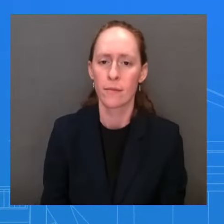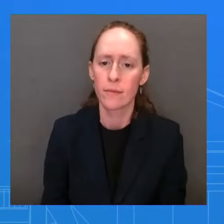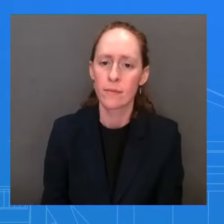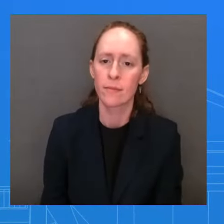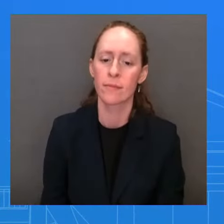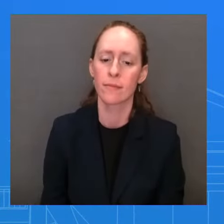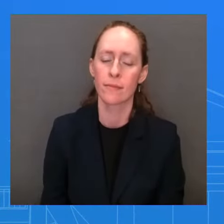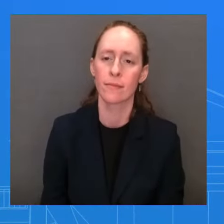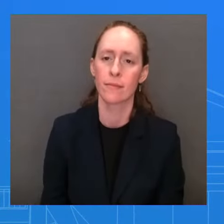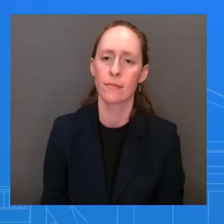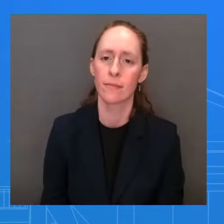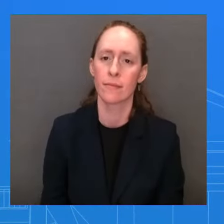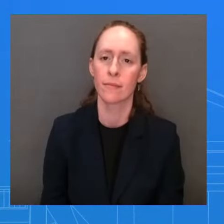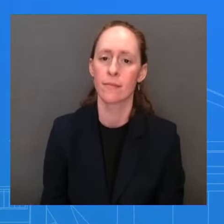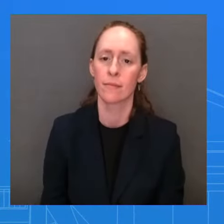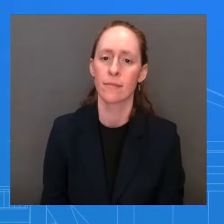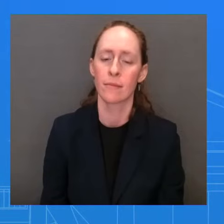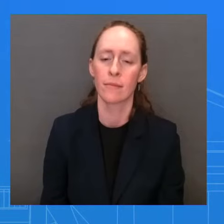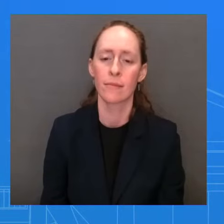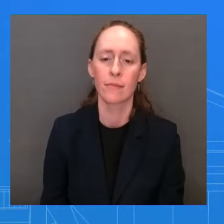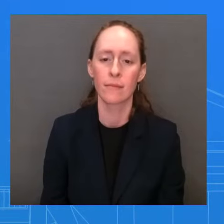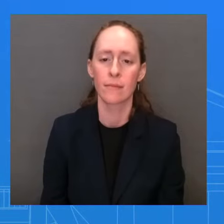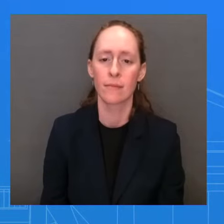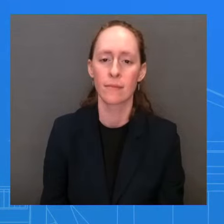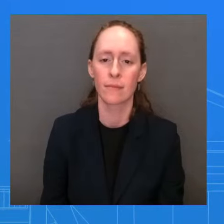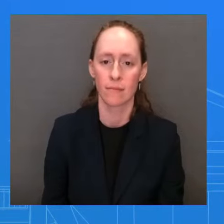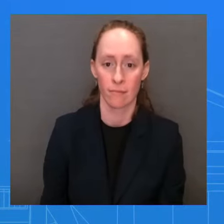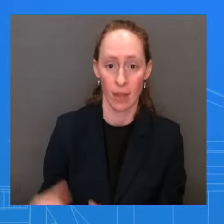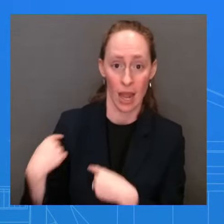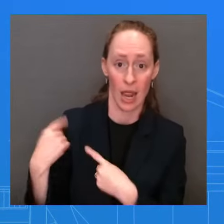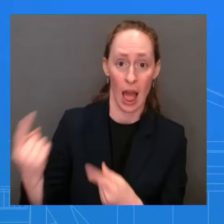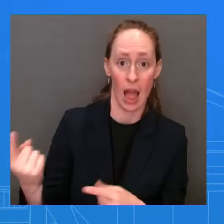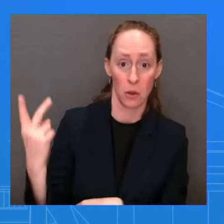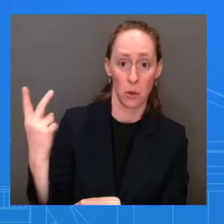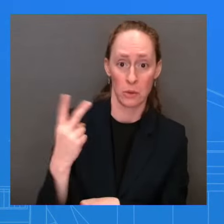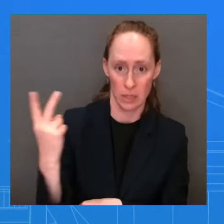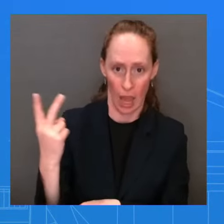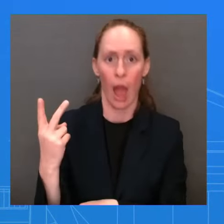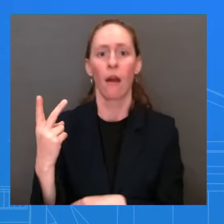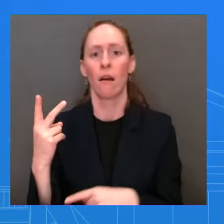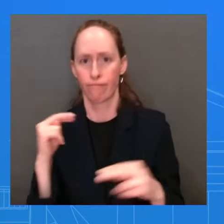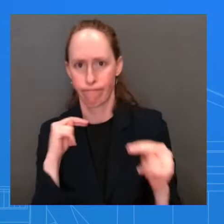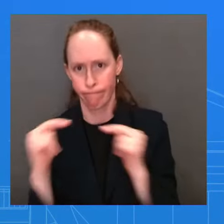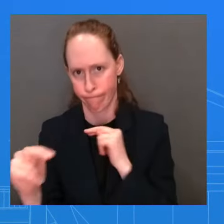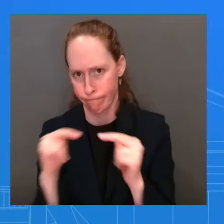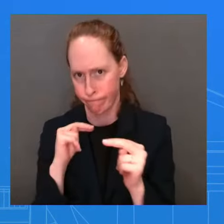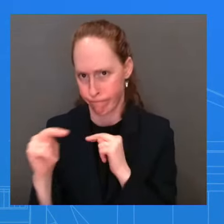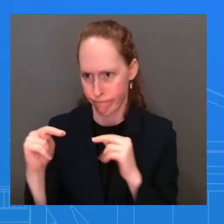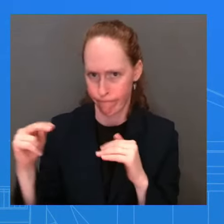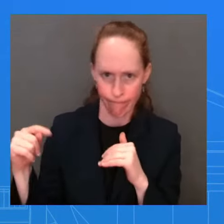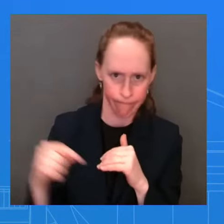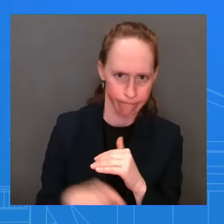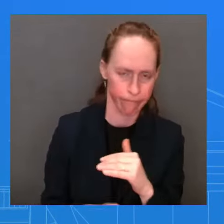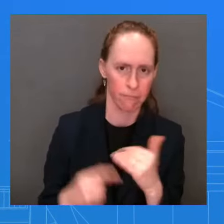over the past 48 hours, the SAF and the RSF have agreed to implement a na- na- -- nationwide, 72-hour ceasefire